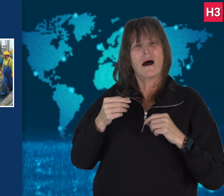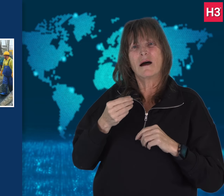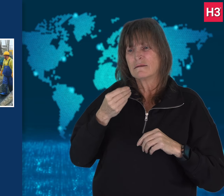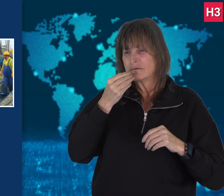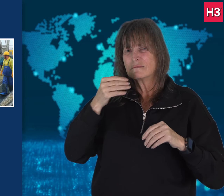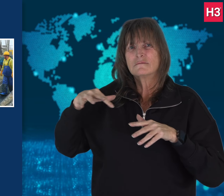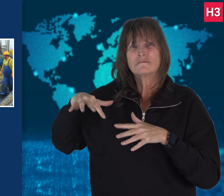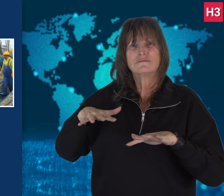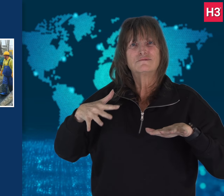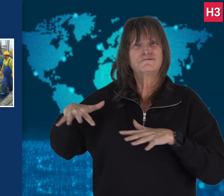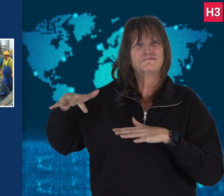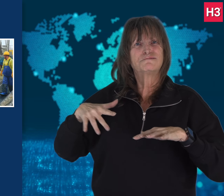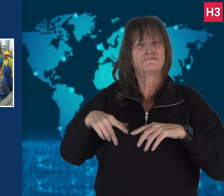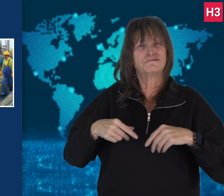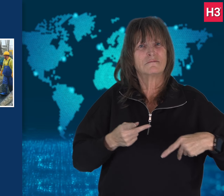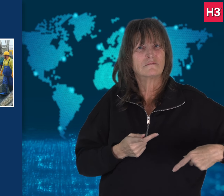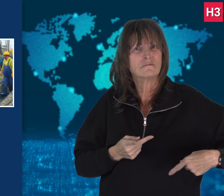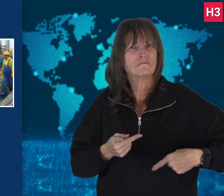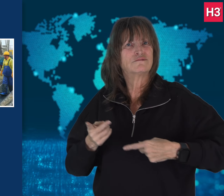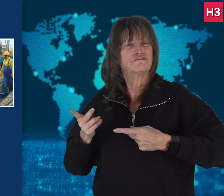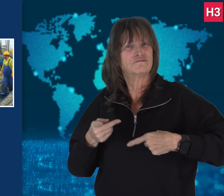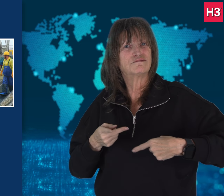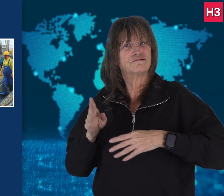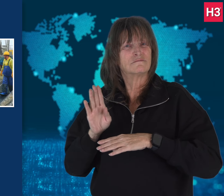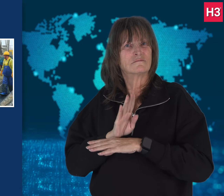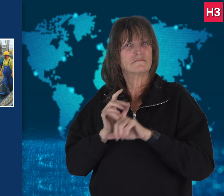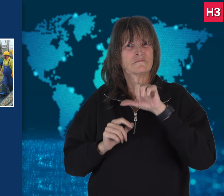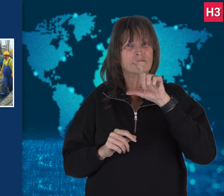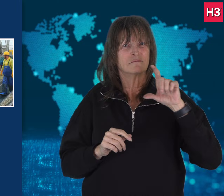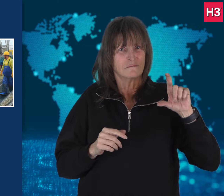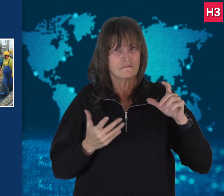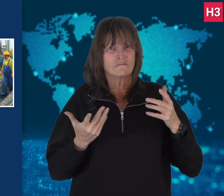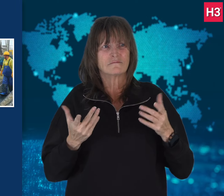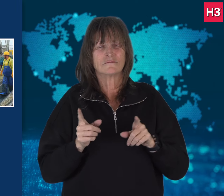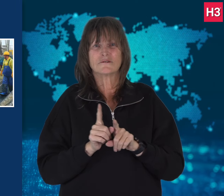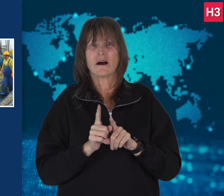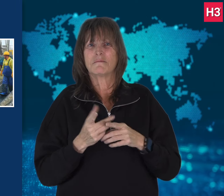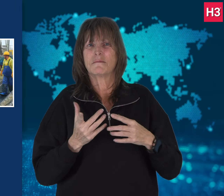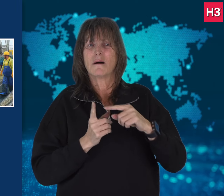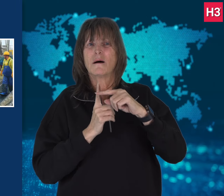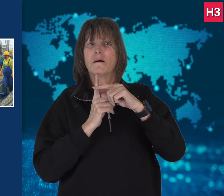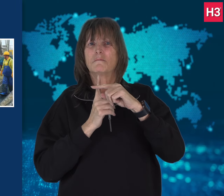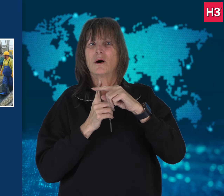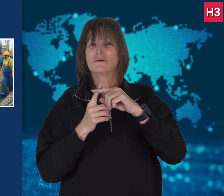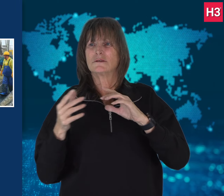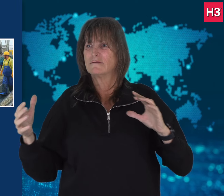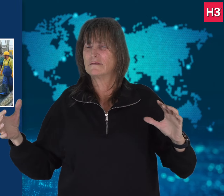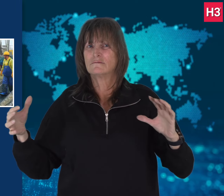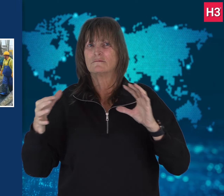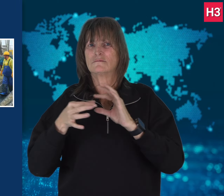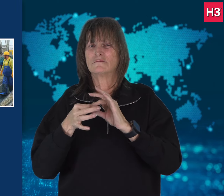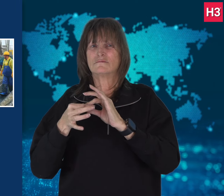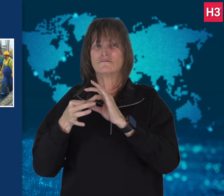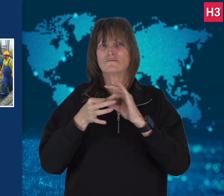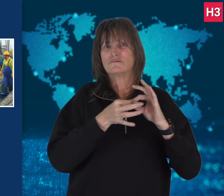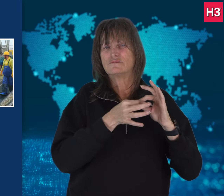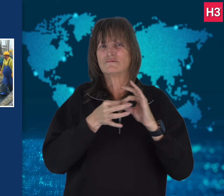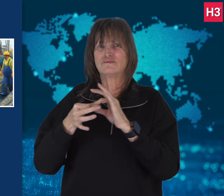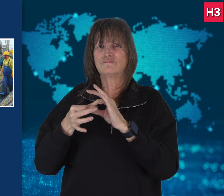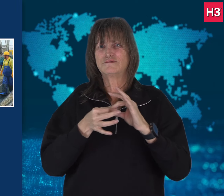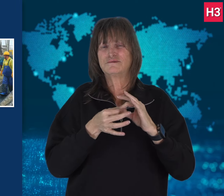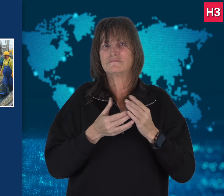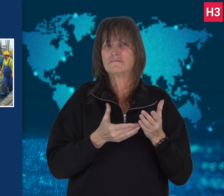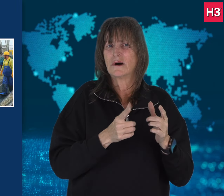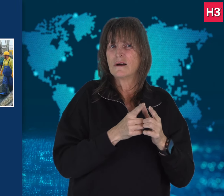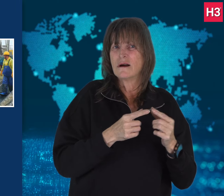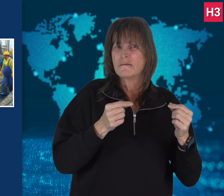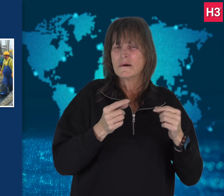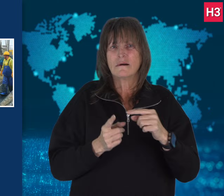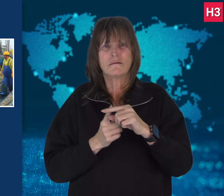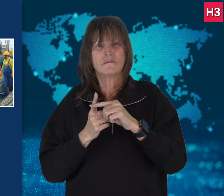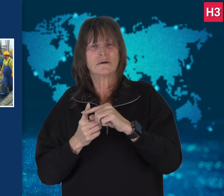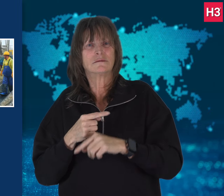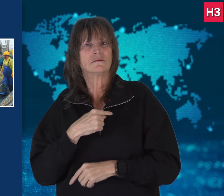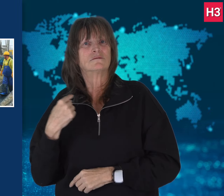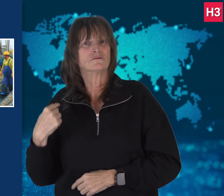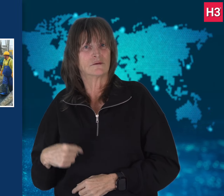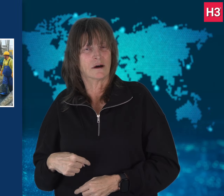industry and a positive sign for improving relations between Japan and China.